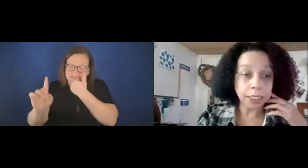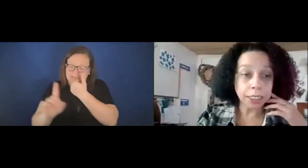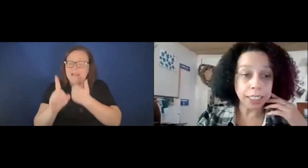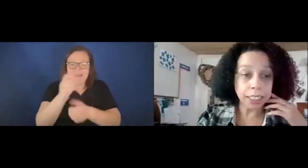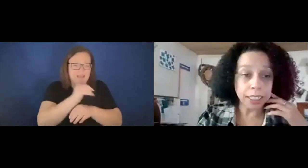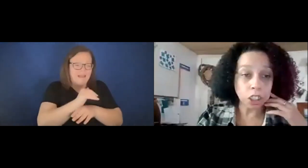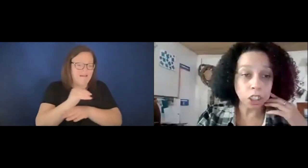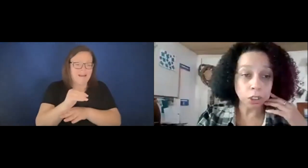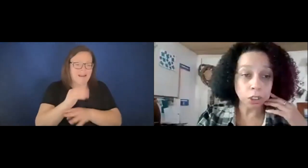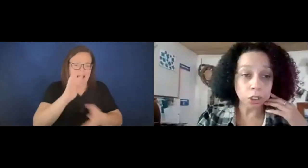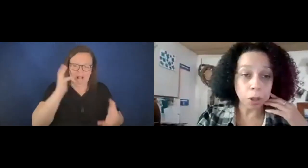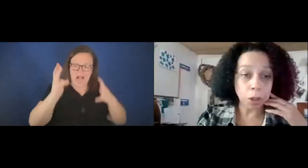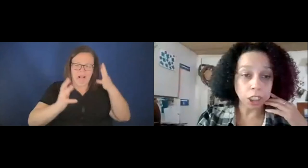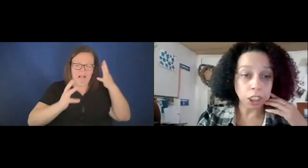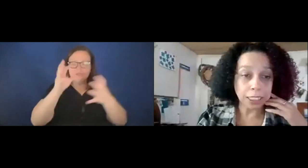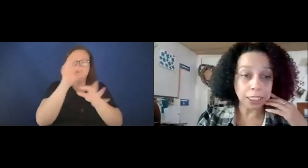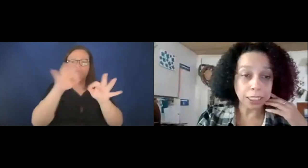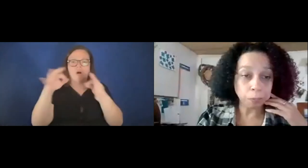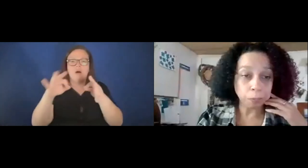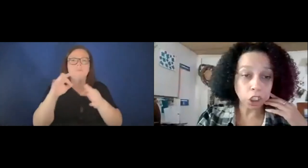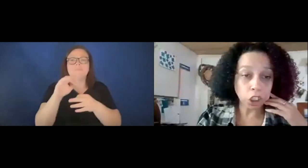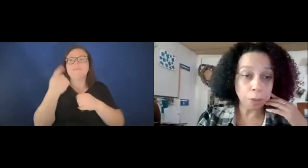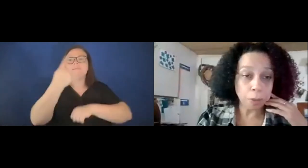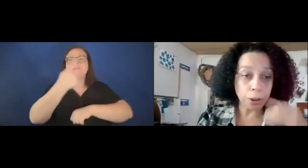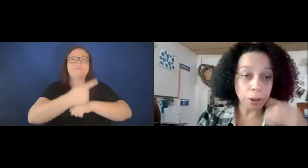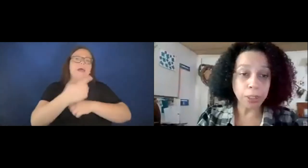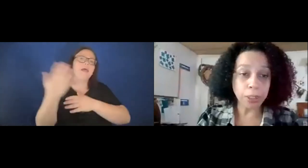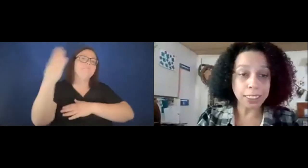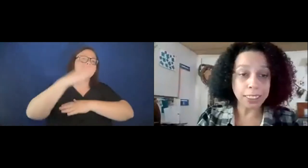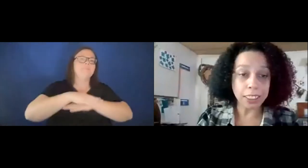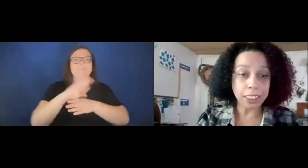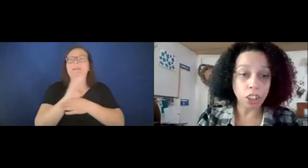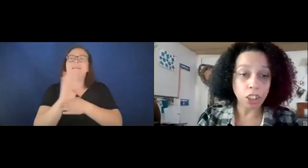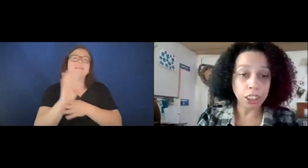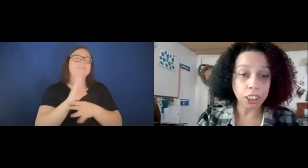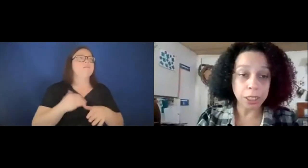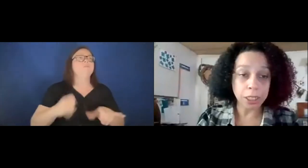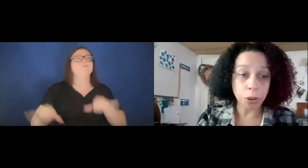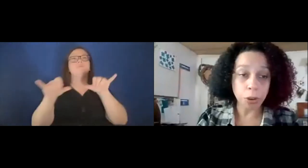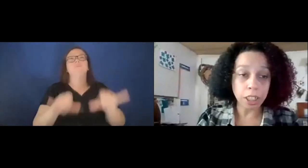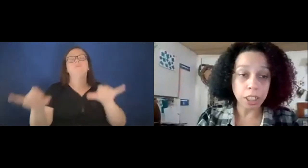busy days going through the motions. She remembered how easily darkness could be ignored